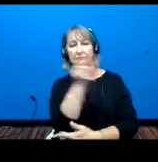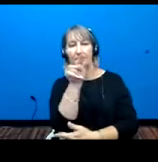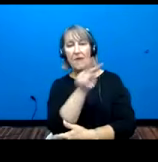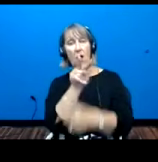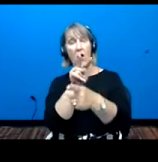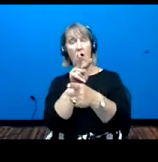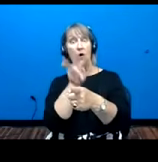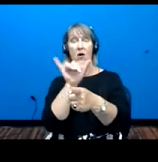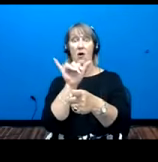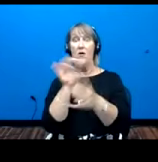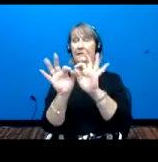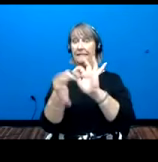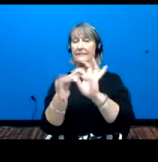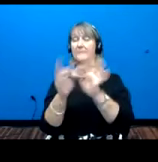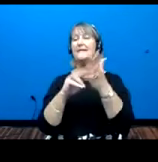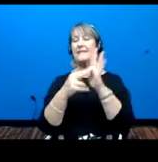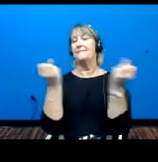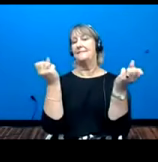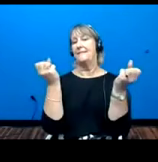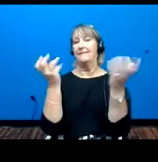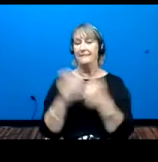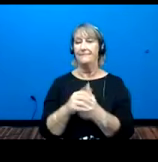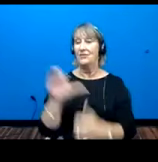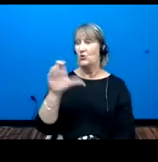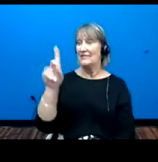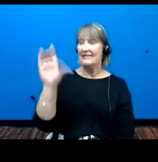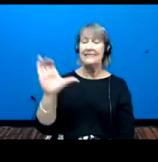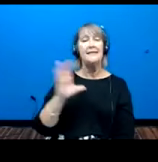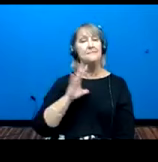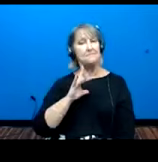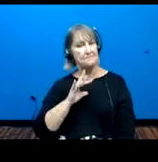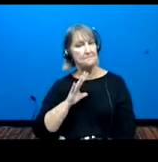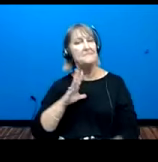And CDC responded immediately to that recommendation, and we really appreciate that.